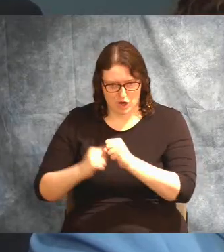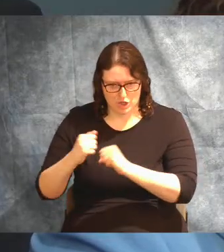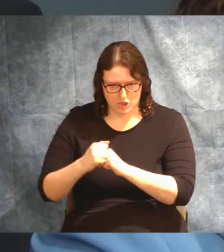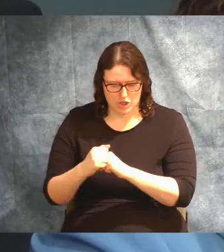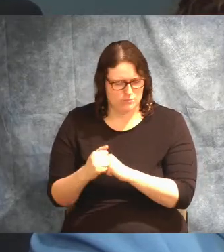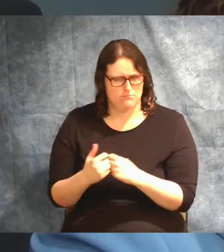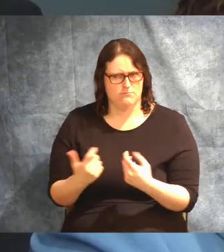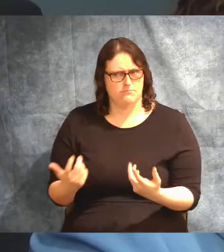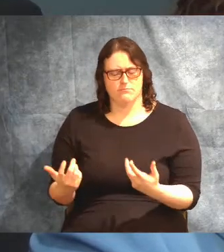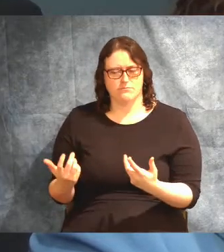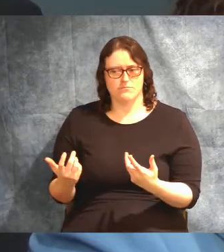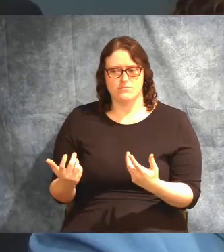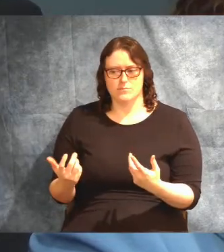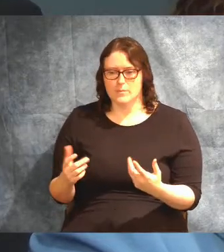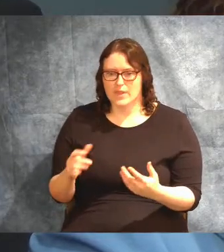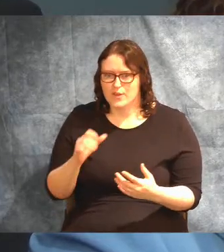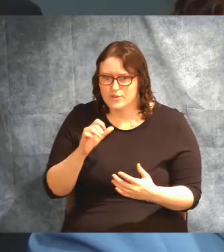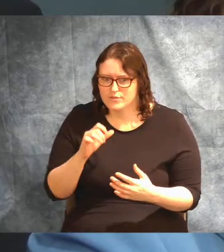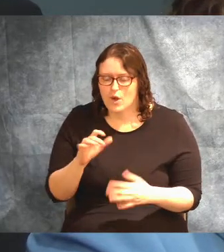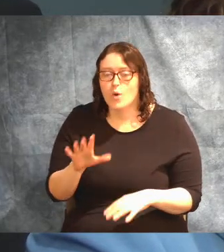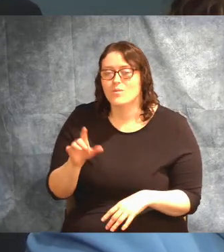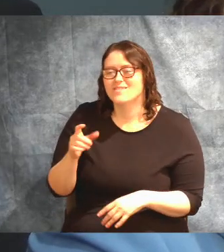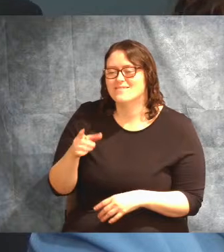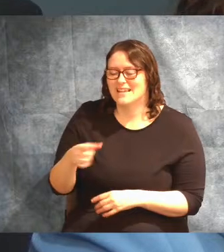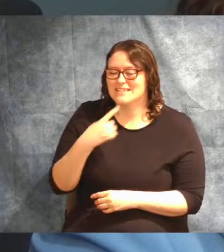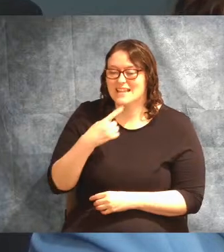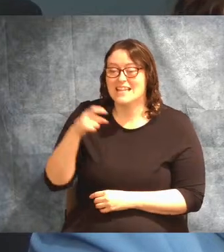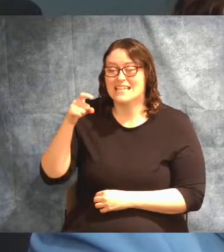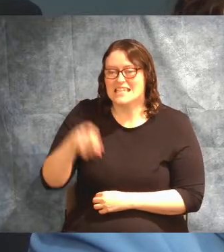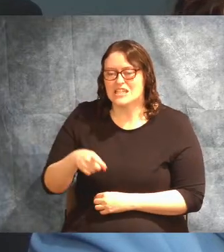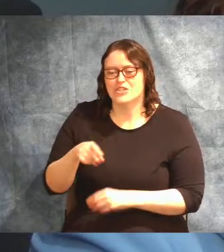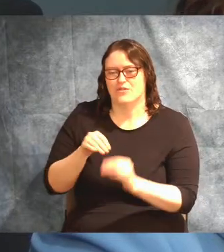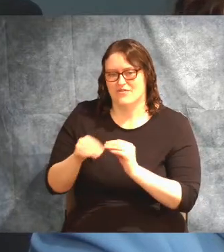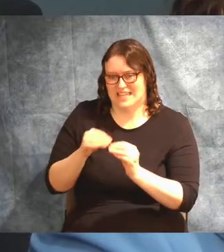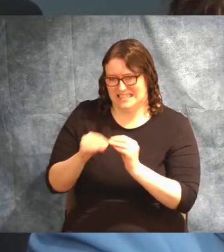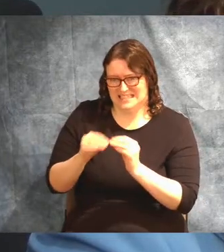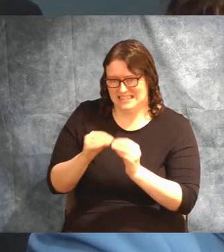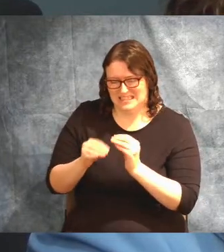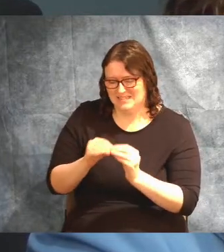I would say don't fix it because people still can get heat and they still could get air.